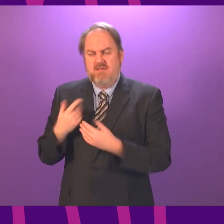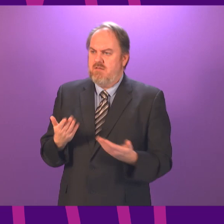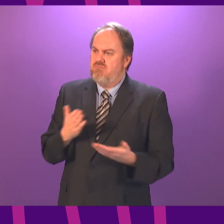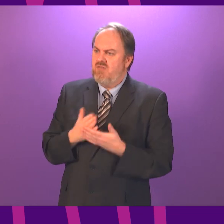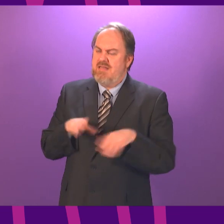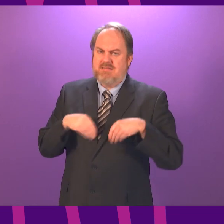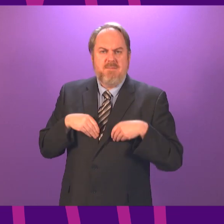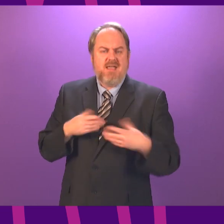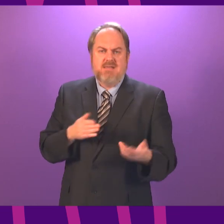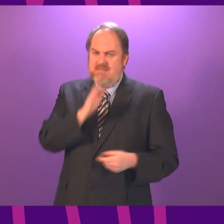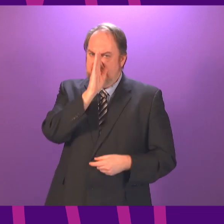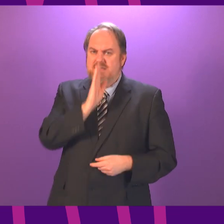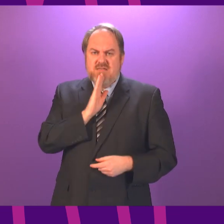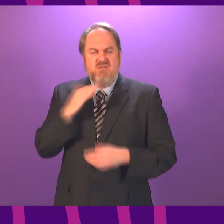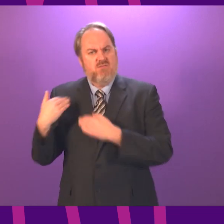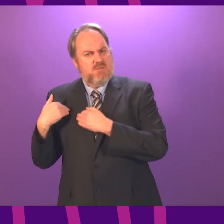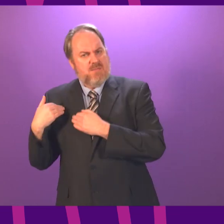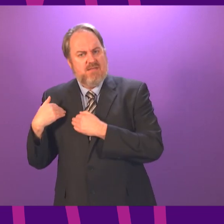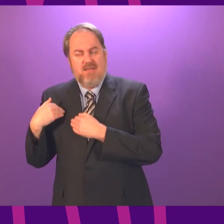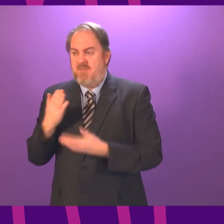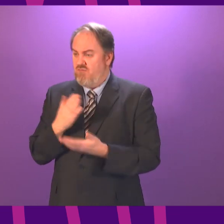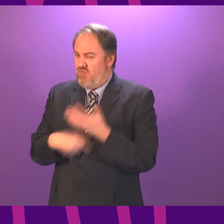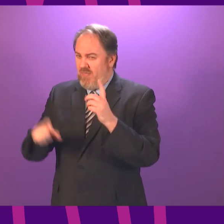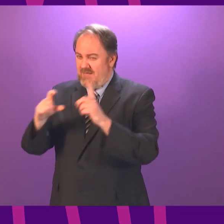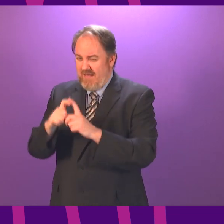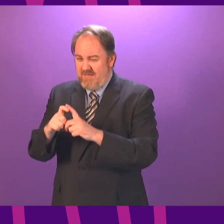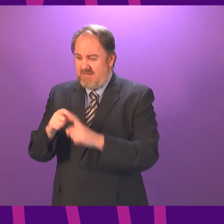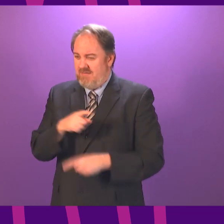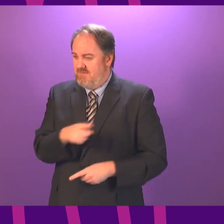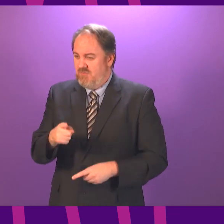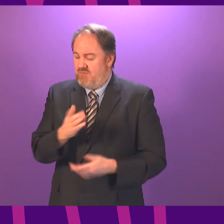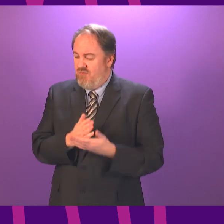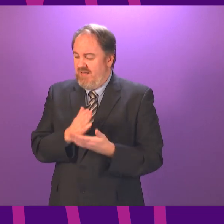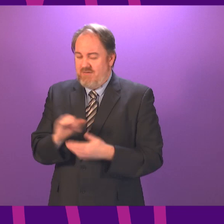that Ruth Davidson does anybody involved a favour by her mischaracterisation of some